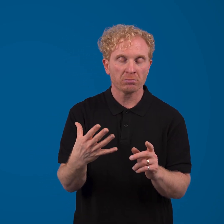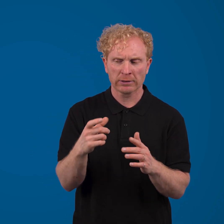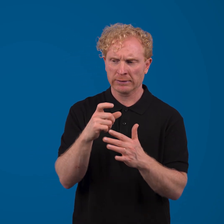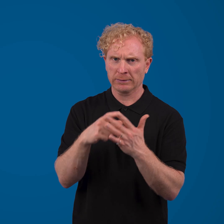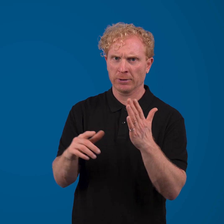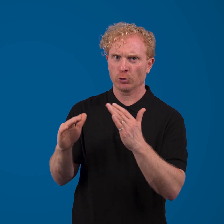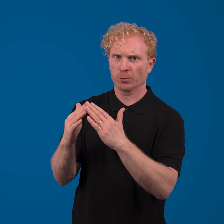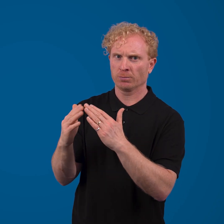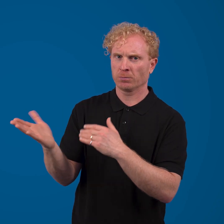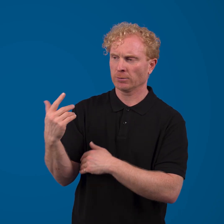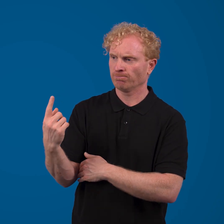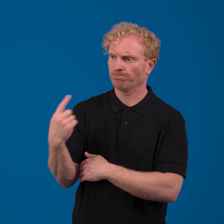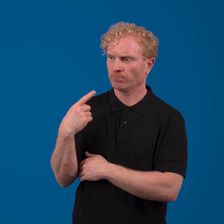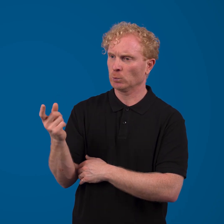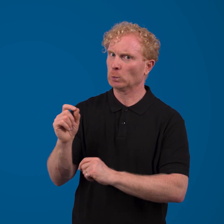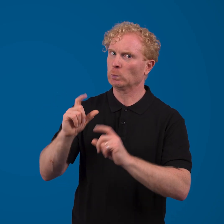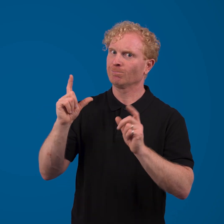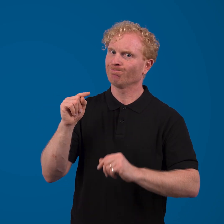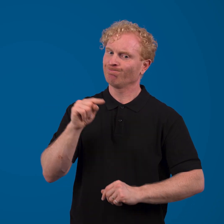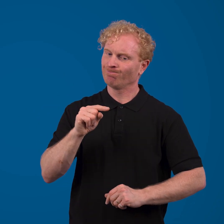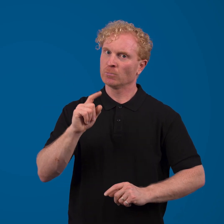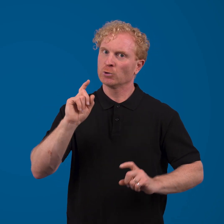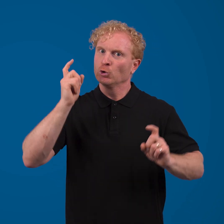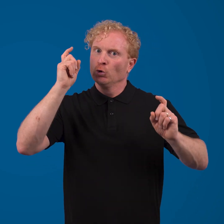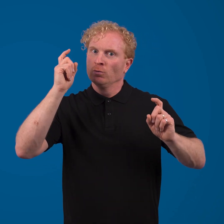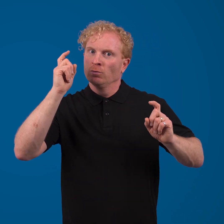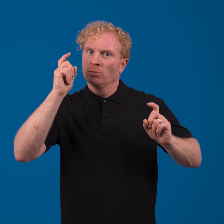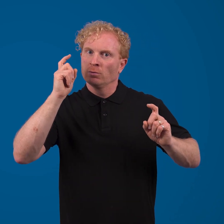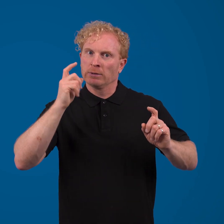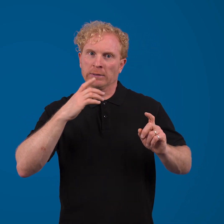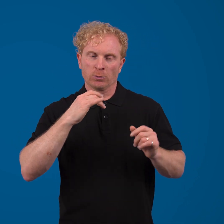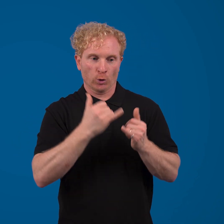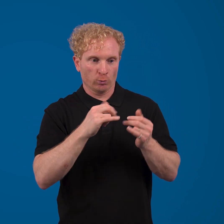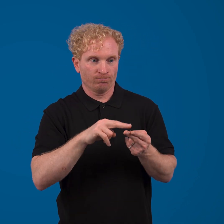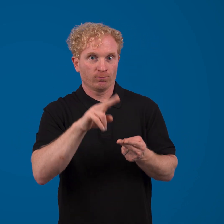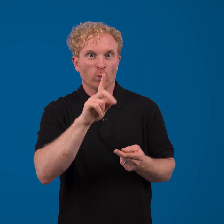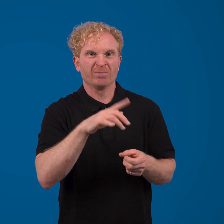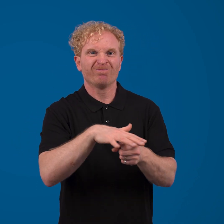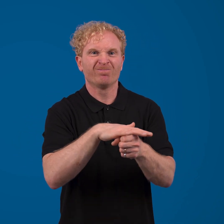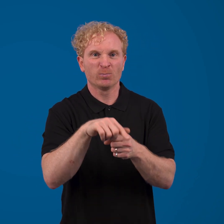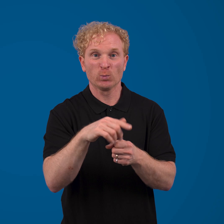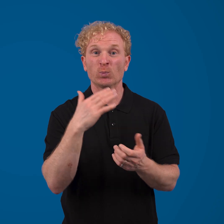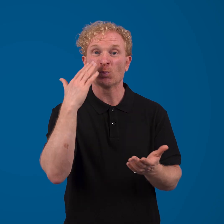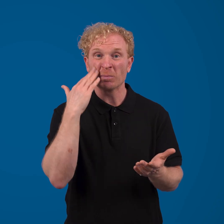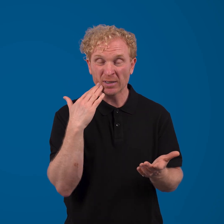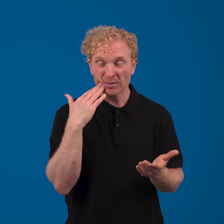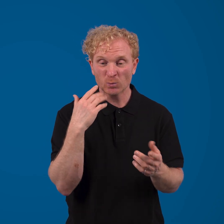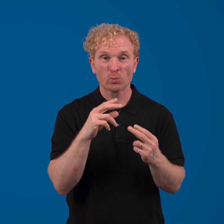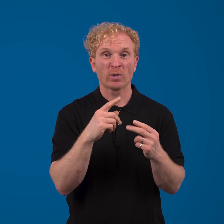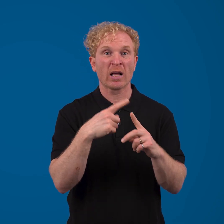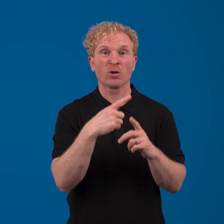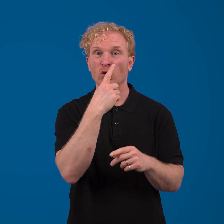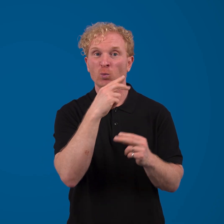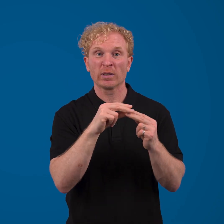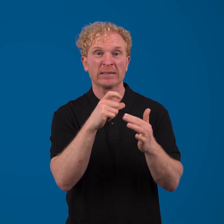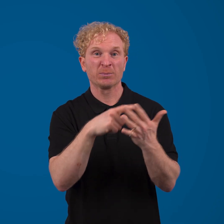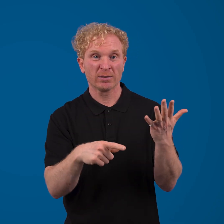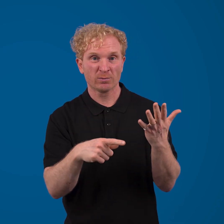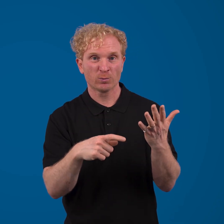The disability community has raised their concerns on the significantly increased likelihood women and girls